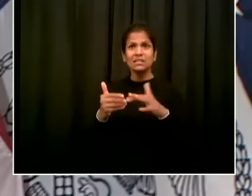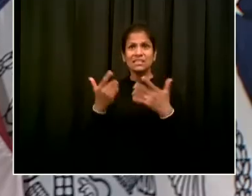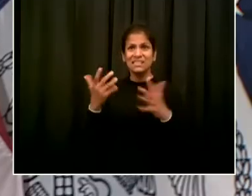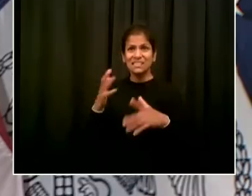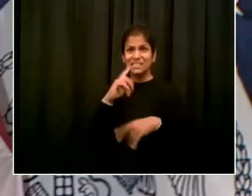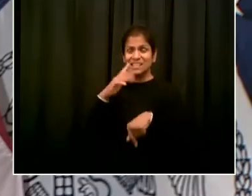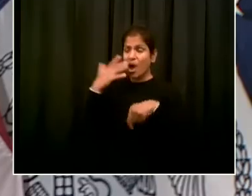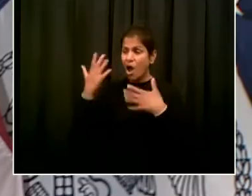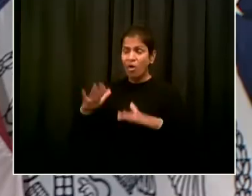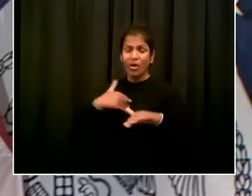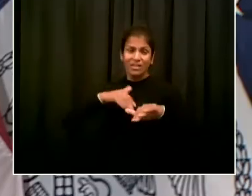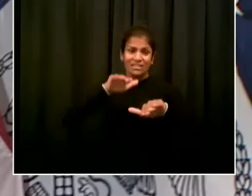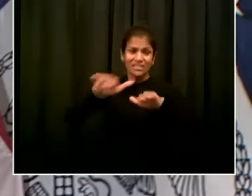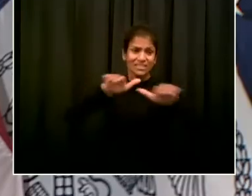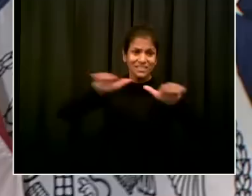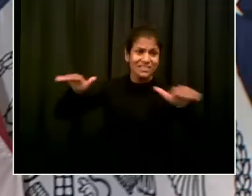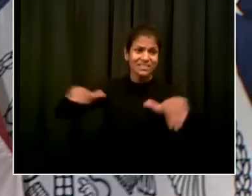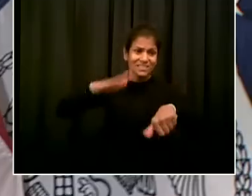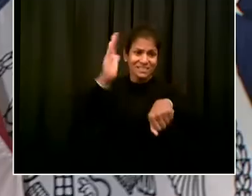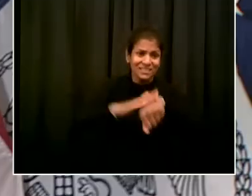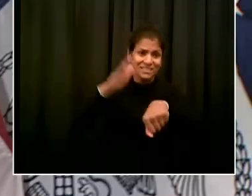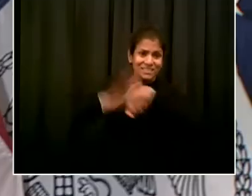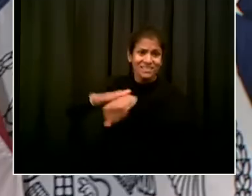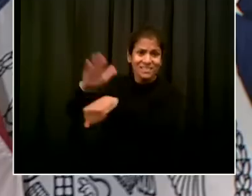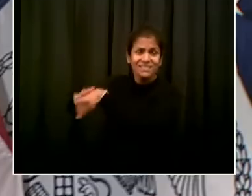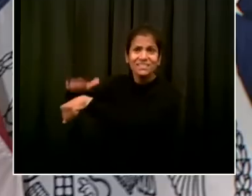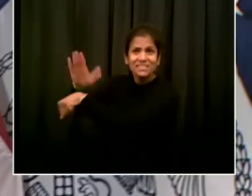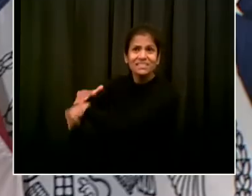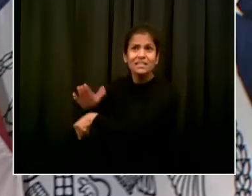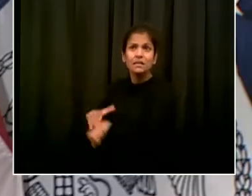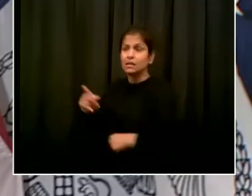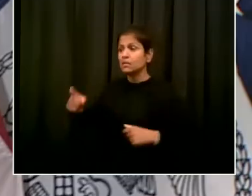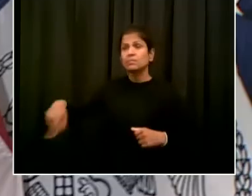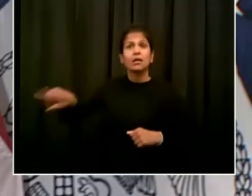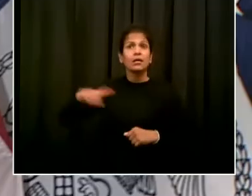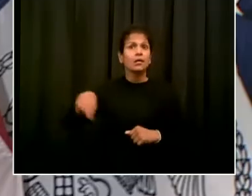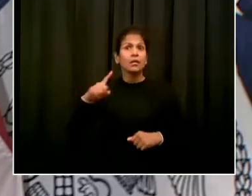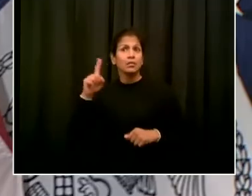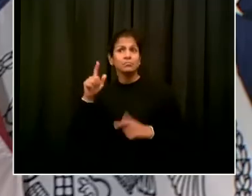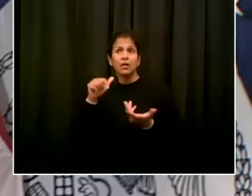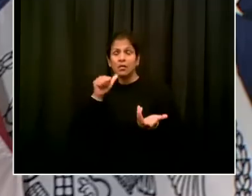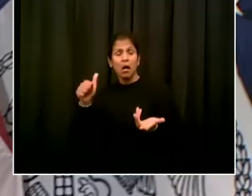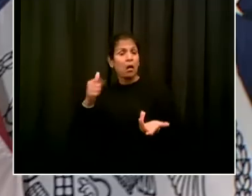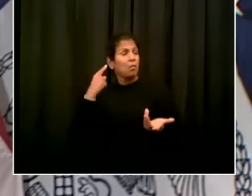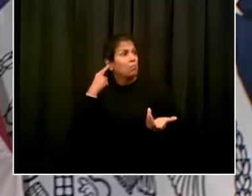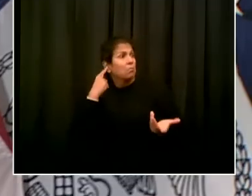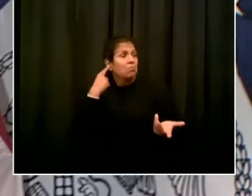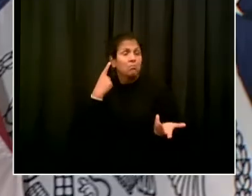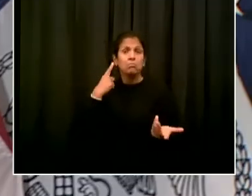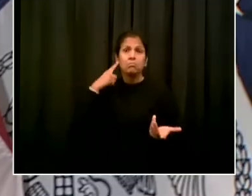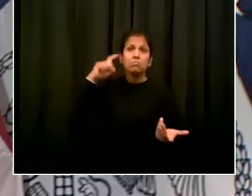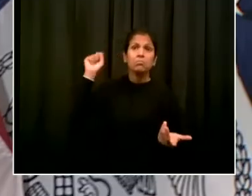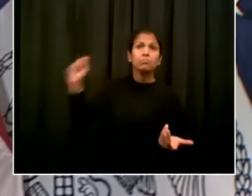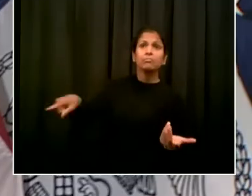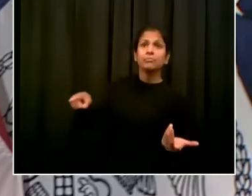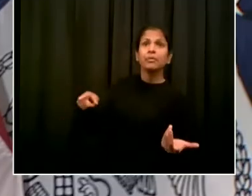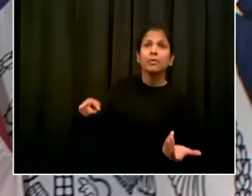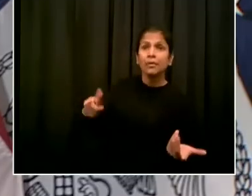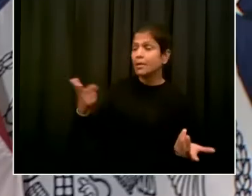COMMUNITY WE HAVE E THDANGER